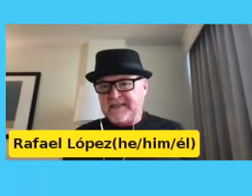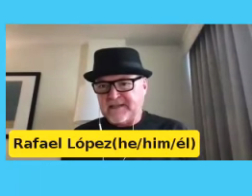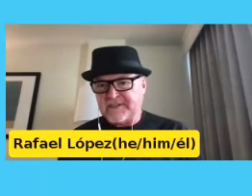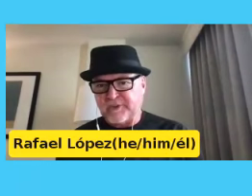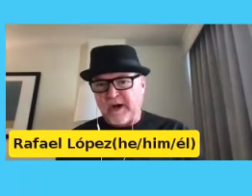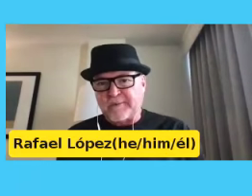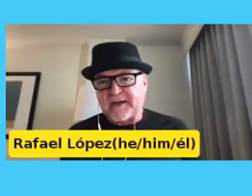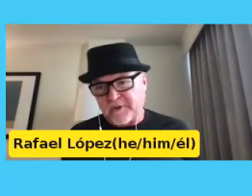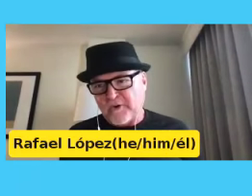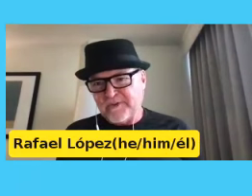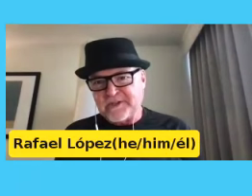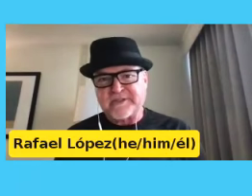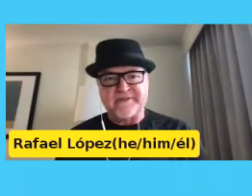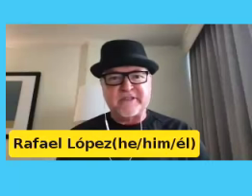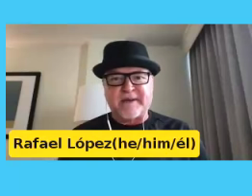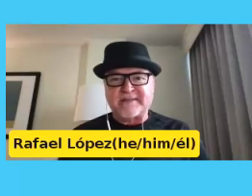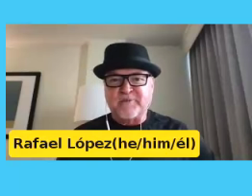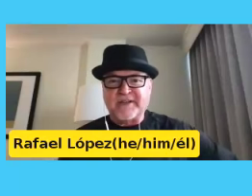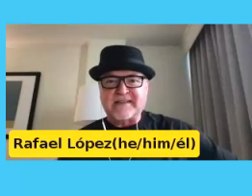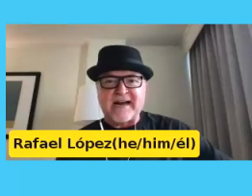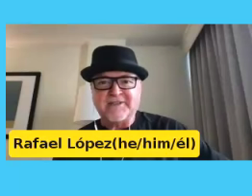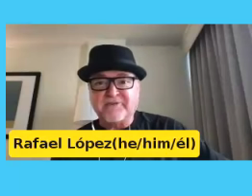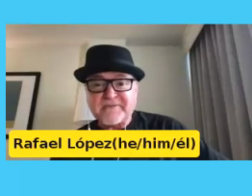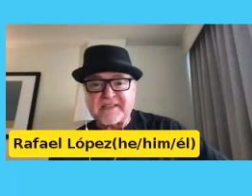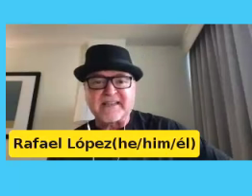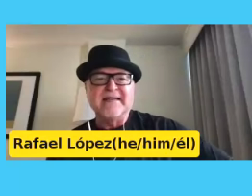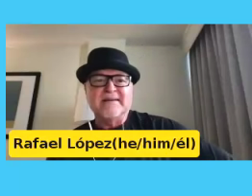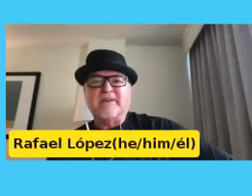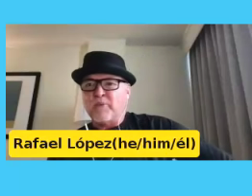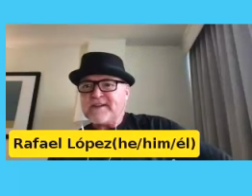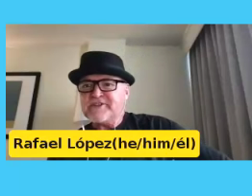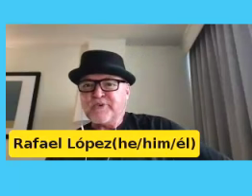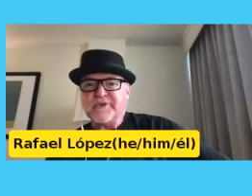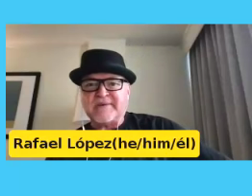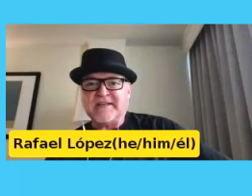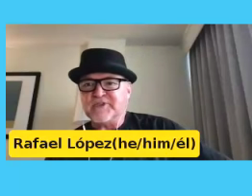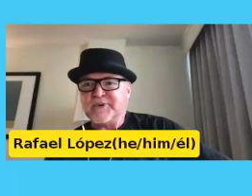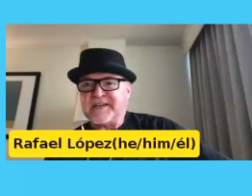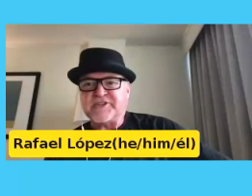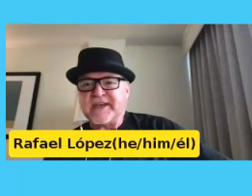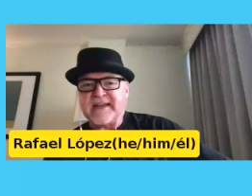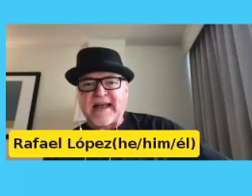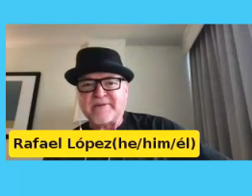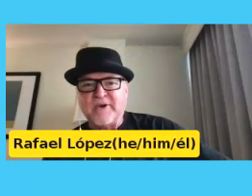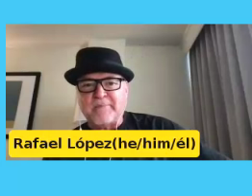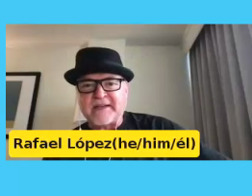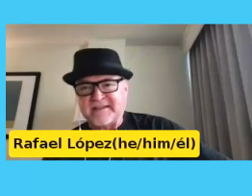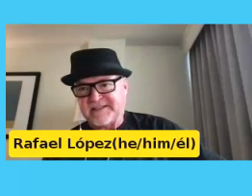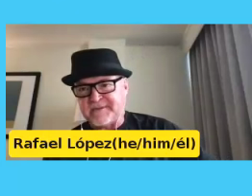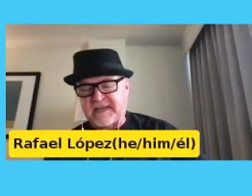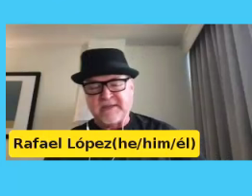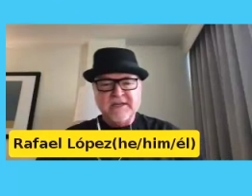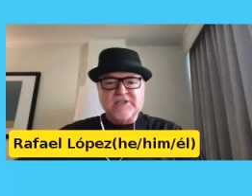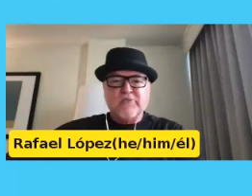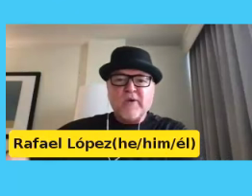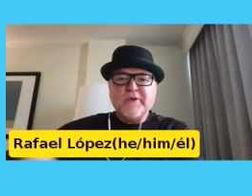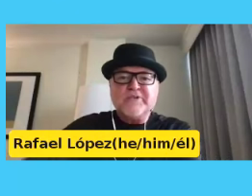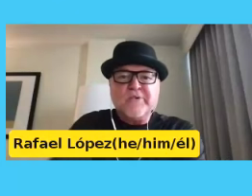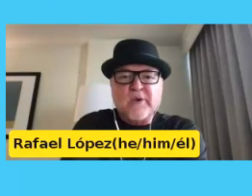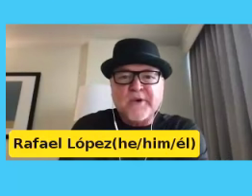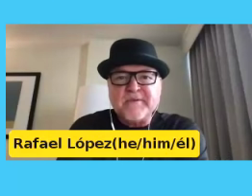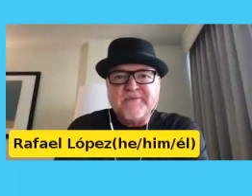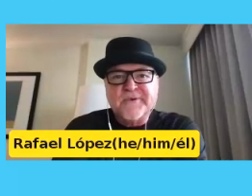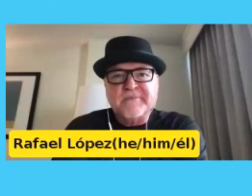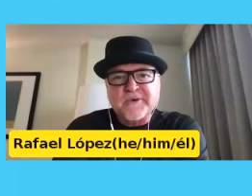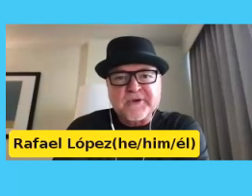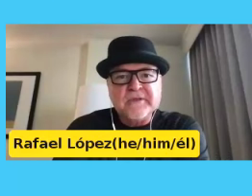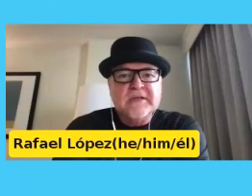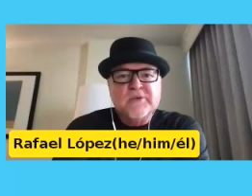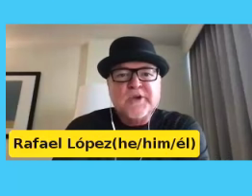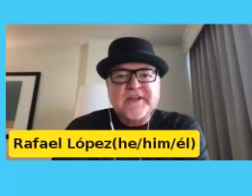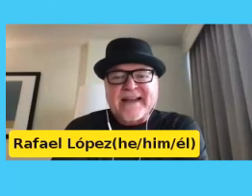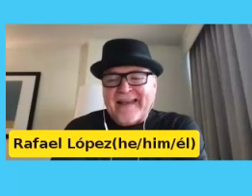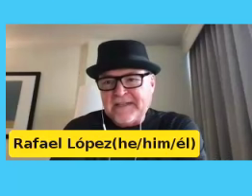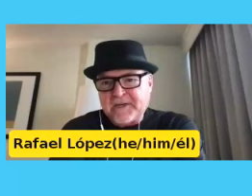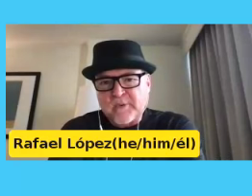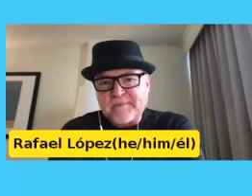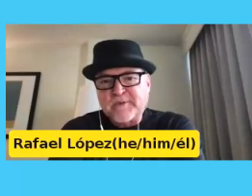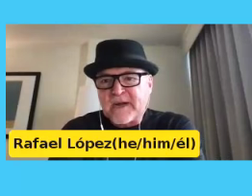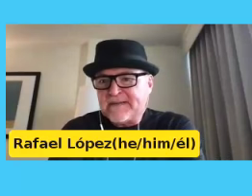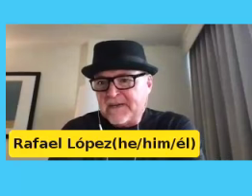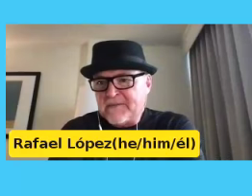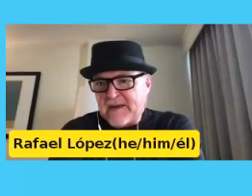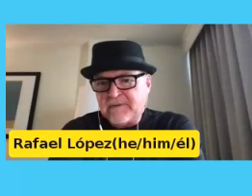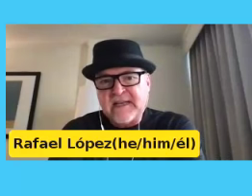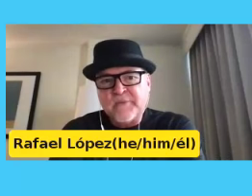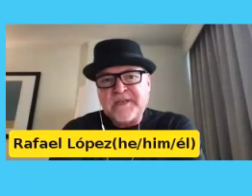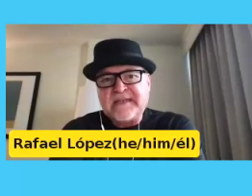where the purple is. This is black, your favorite color, go for it. So, this is the group that is going to be controlling the colors. So, the little kids are not going to be mixing all the other colors as well. They'll be in charge. Next slide. What I do of